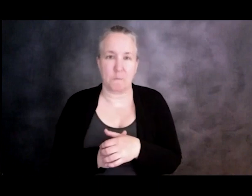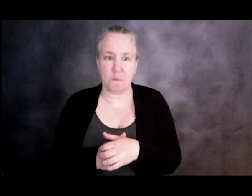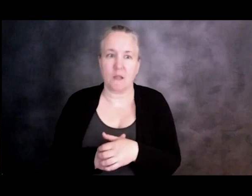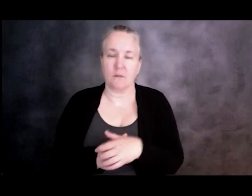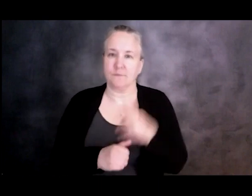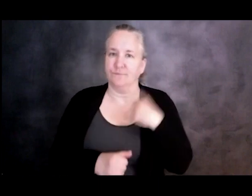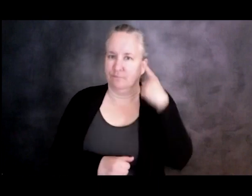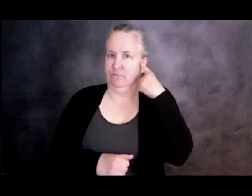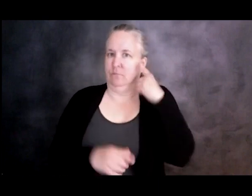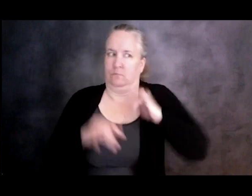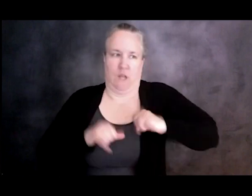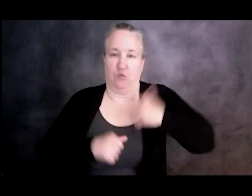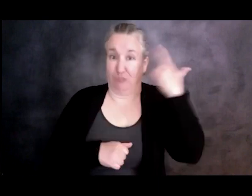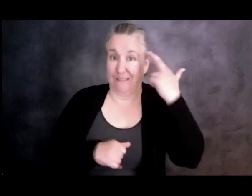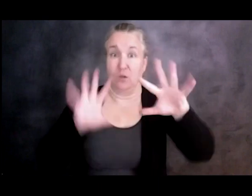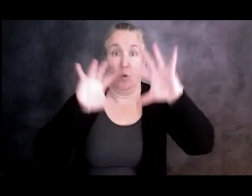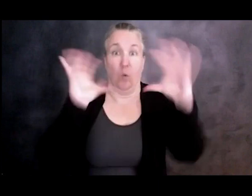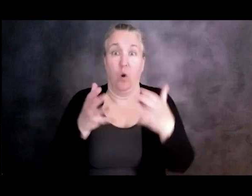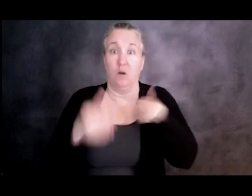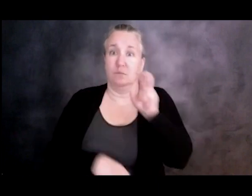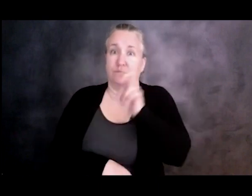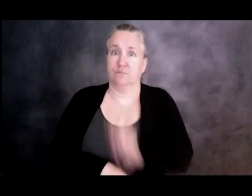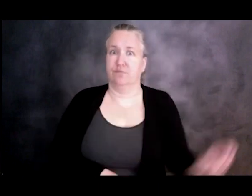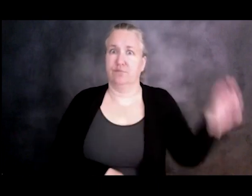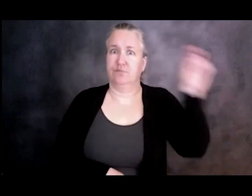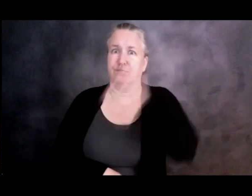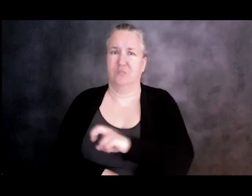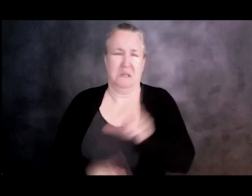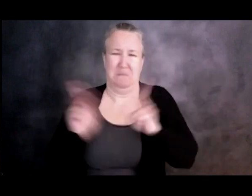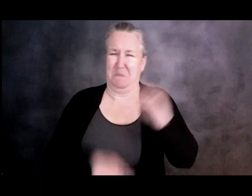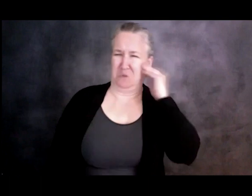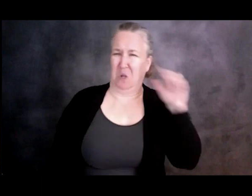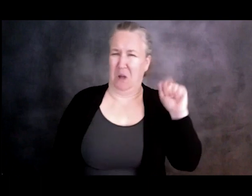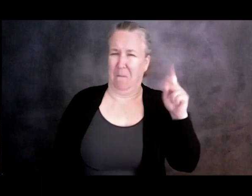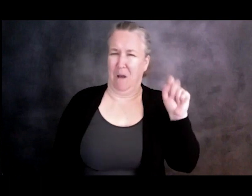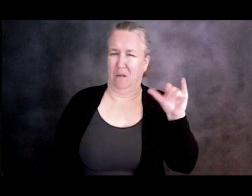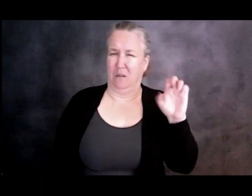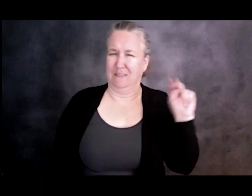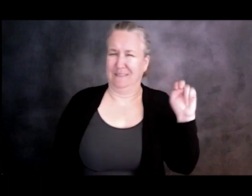that wherever I go in this world, people will have seen Apocalypse Now. Even people who are opposed to American imperialism